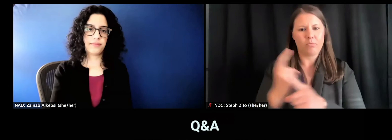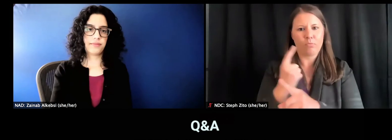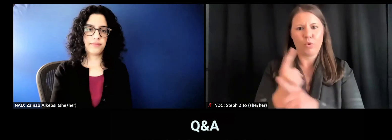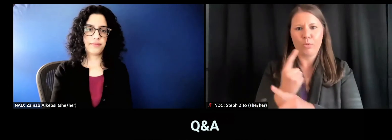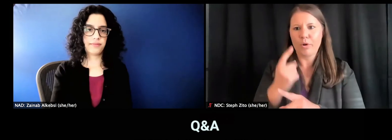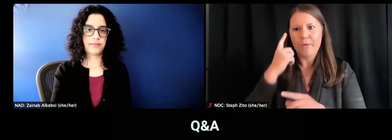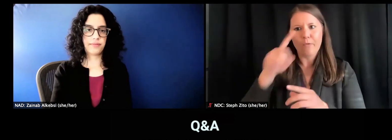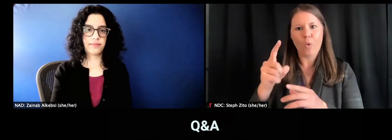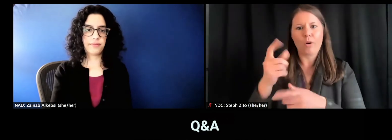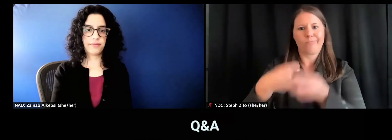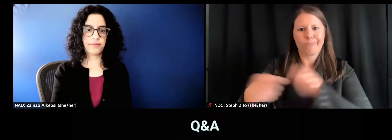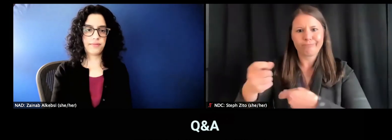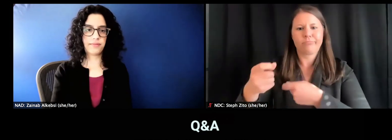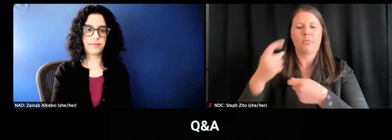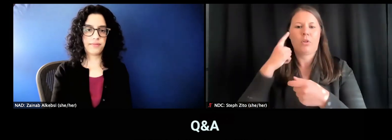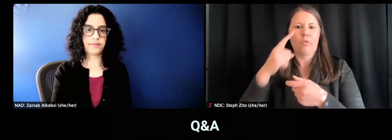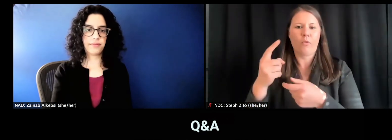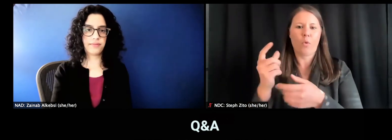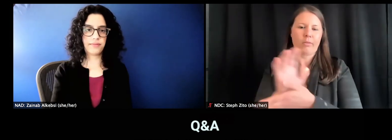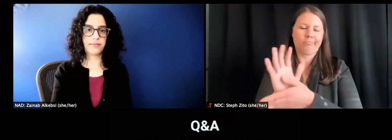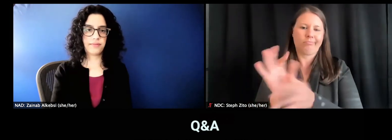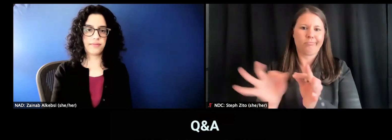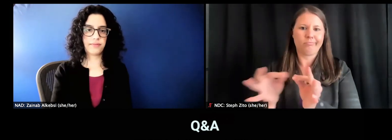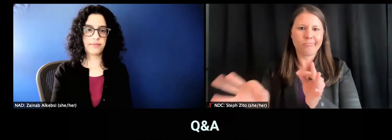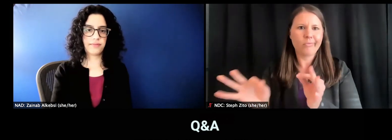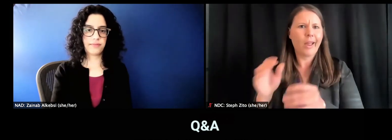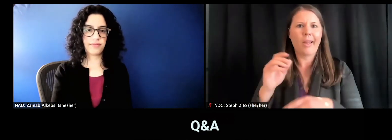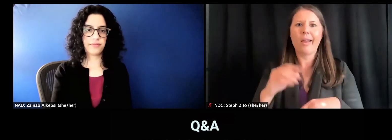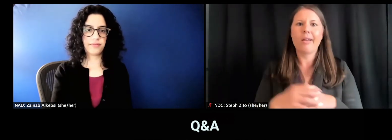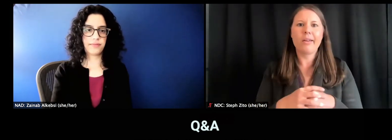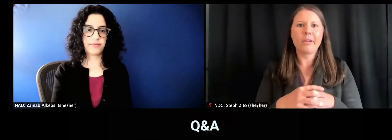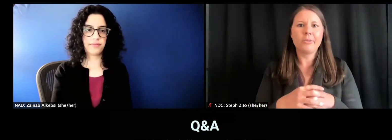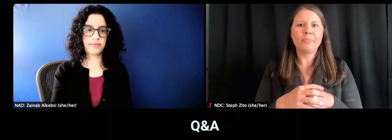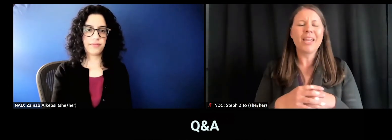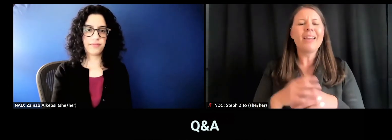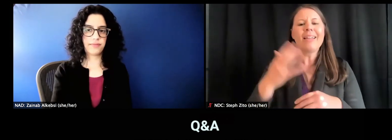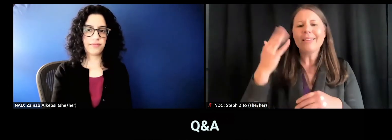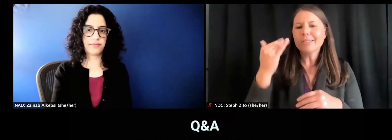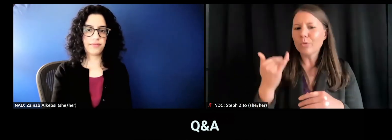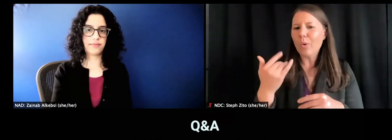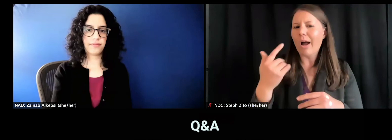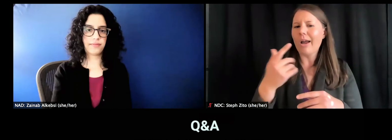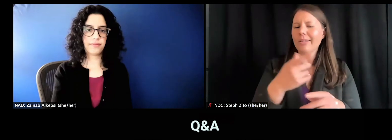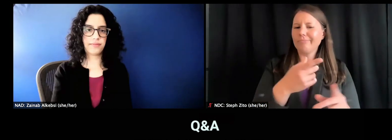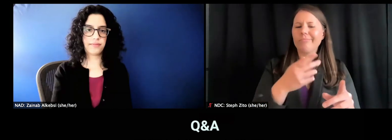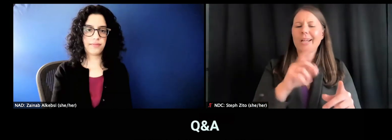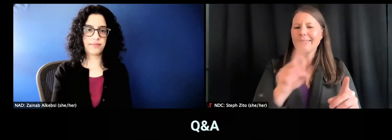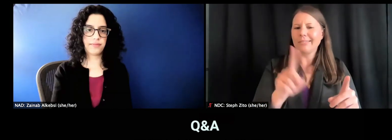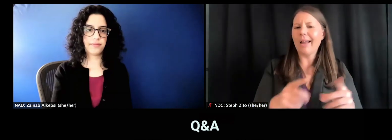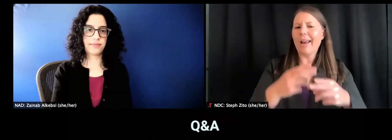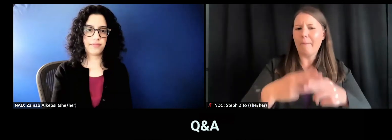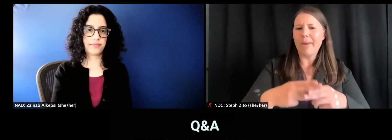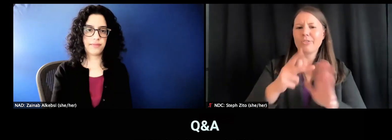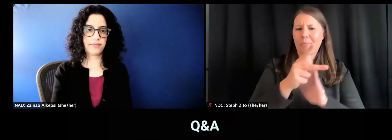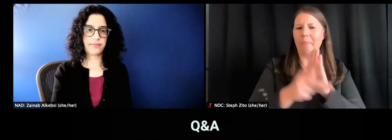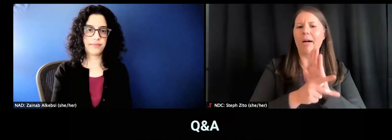The instructors should be prepared to submit information and content for the class in a timely manner so the captionist can